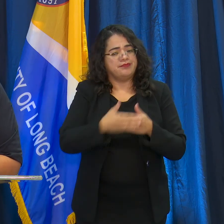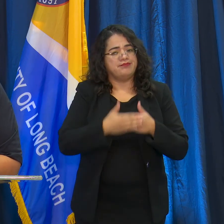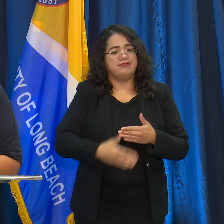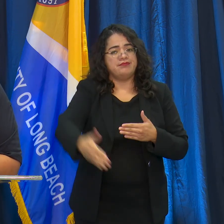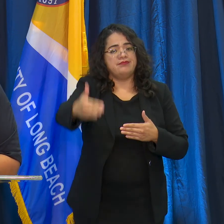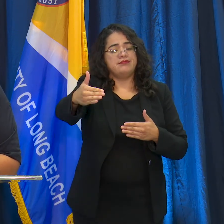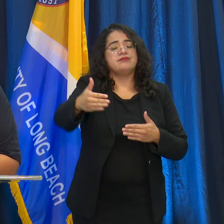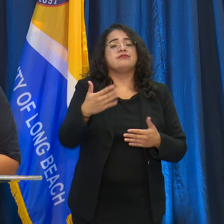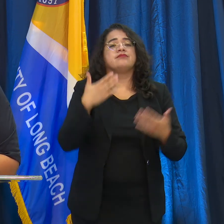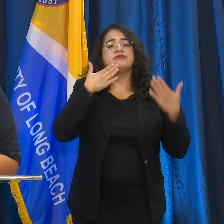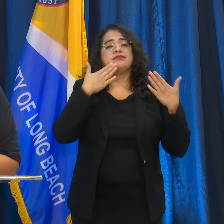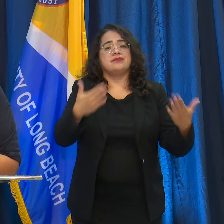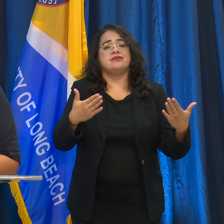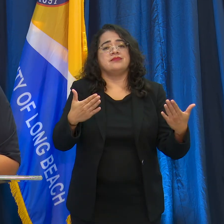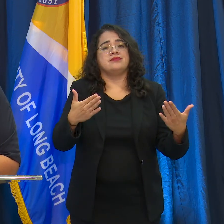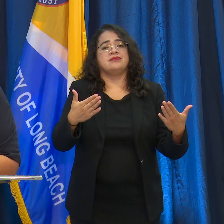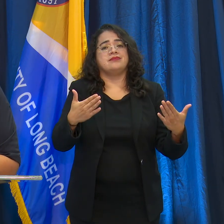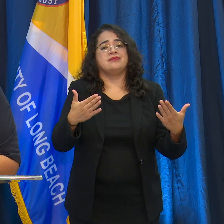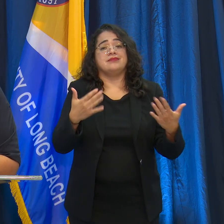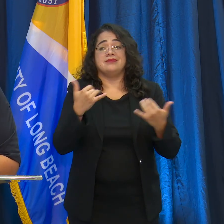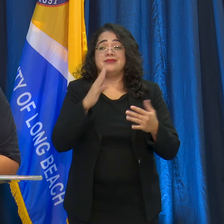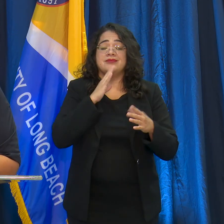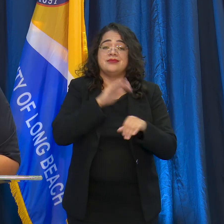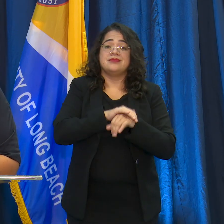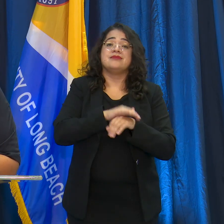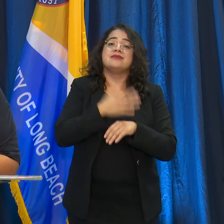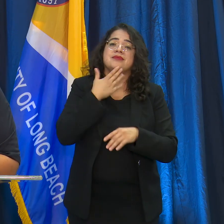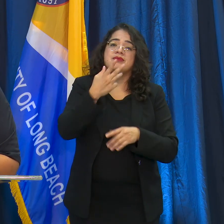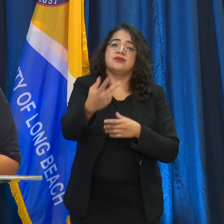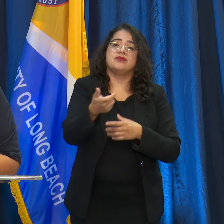That's all we have for you guys today, thank you for joining us and we will see